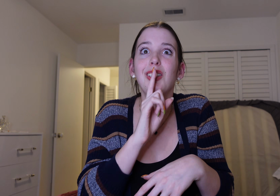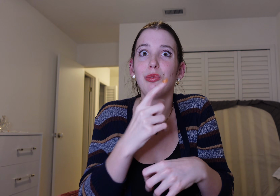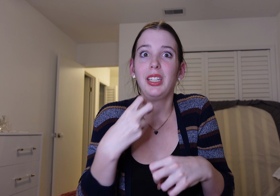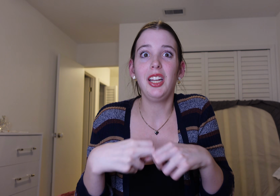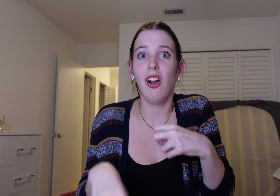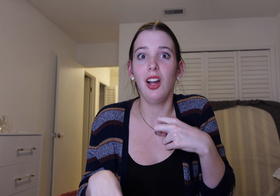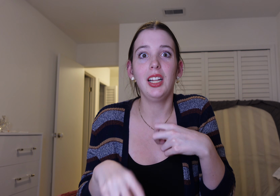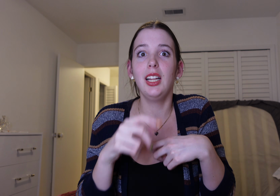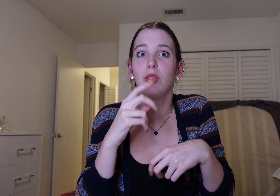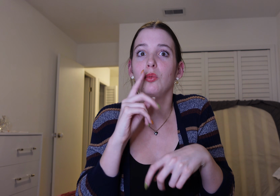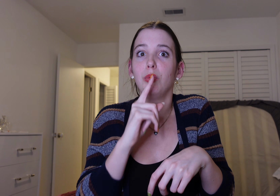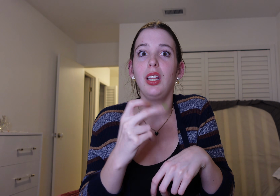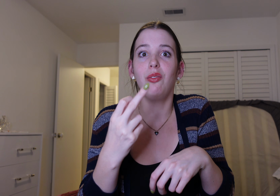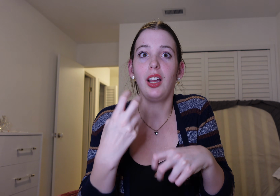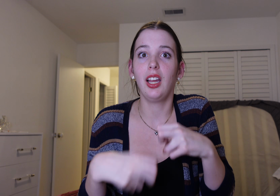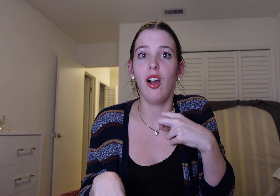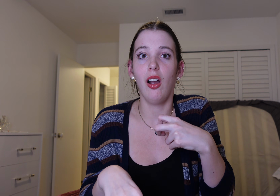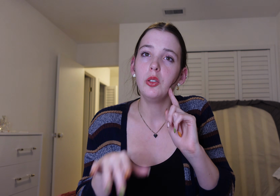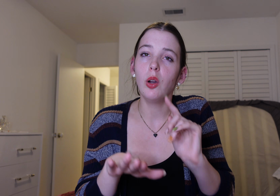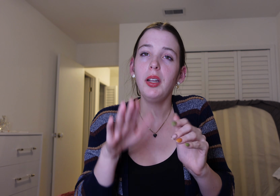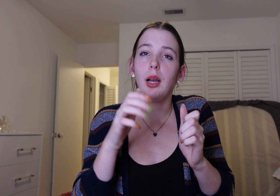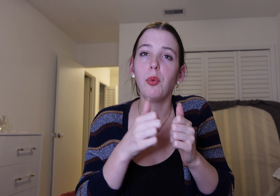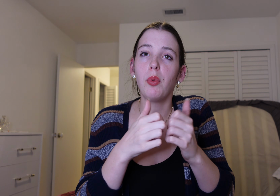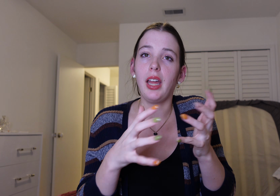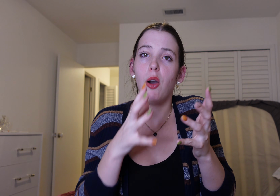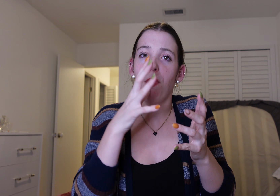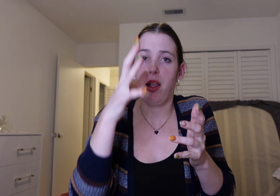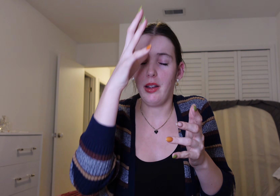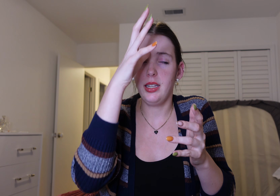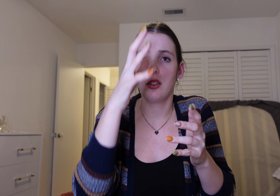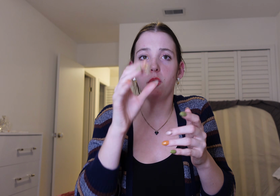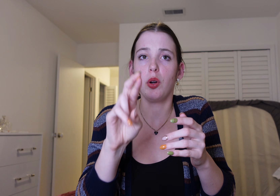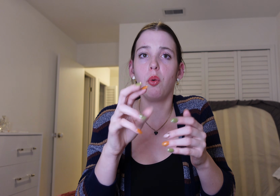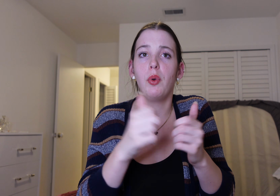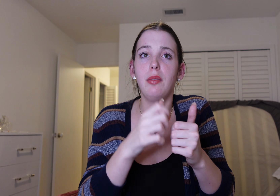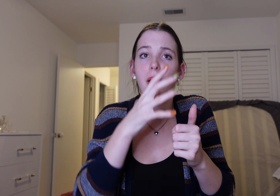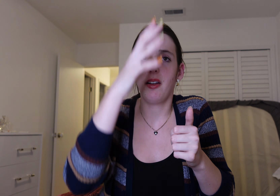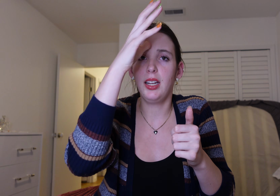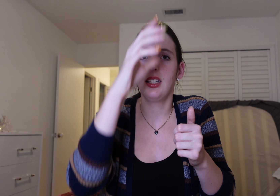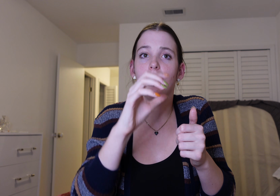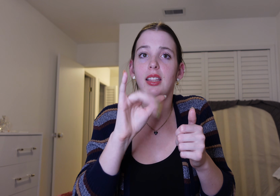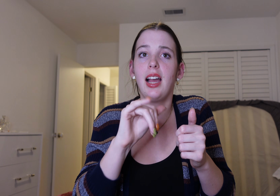it's really hard It's really fvcking hard growing up without parents or with parents that